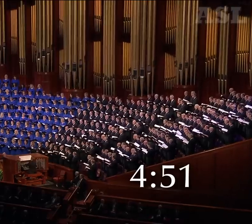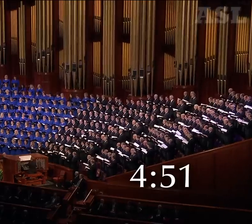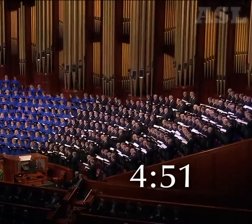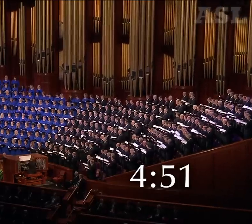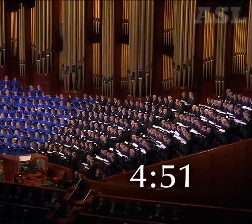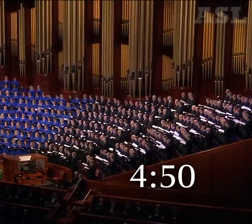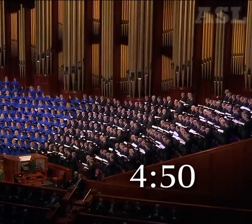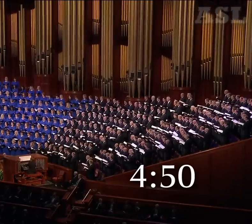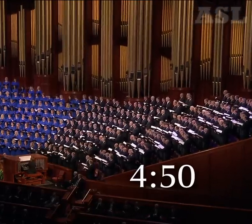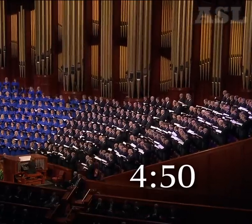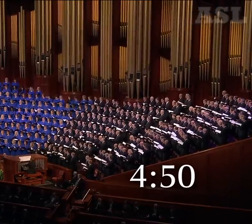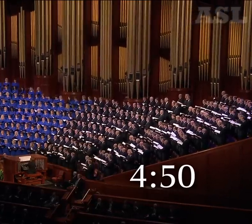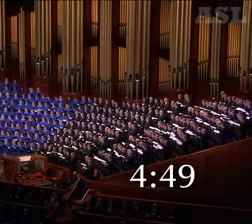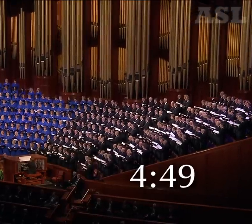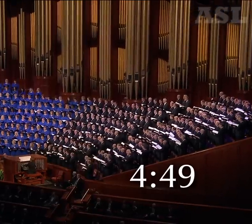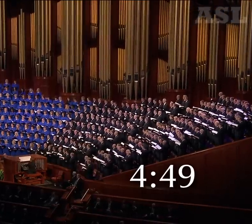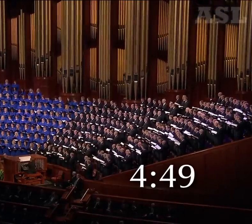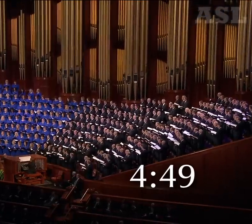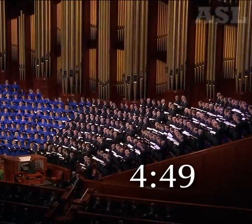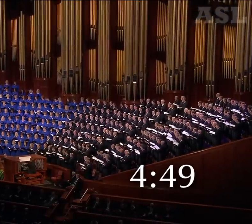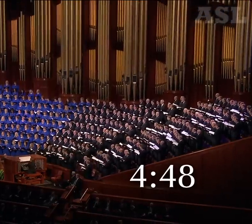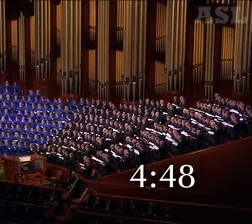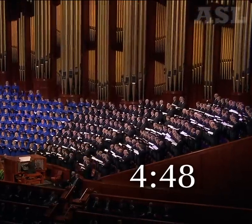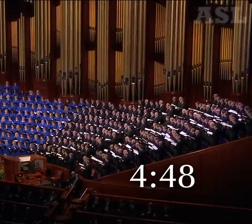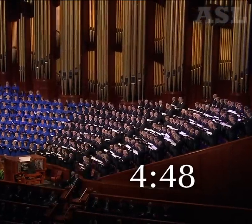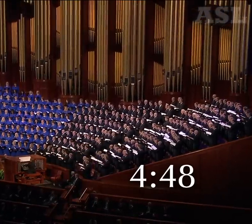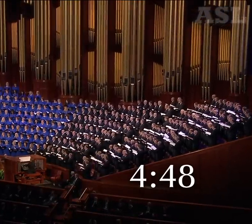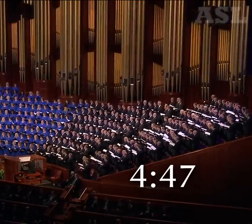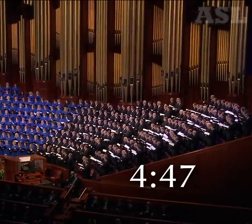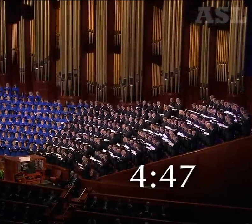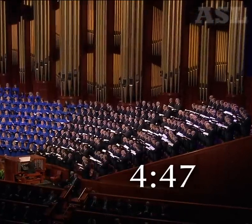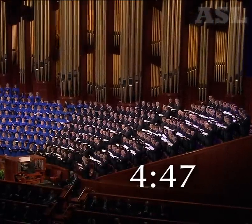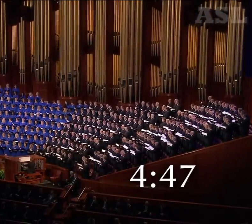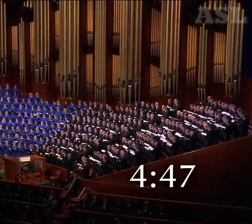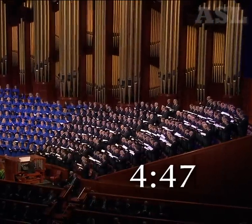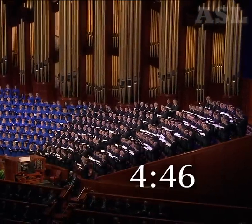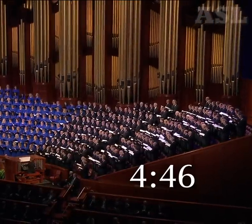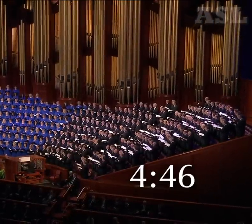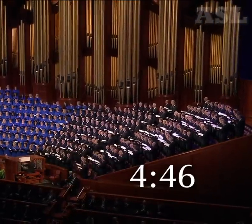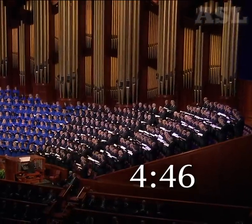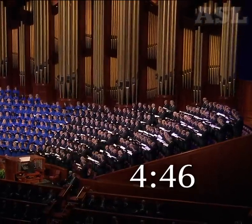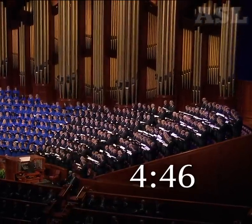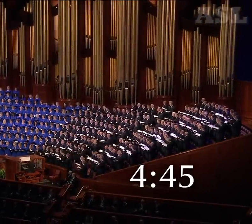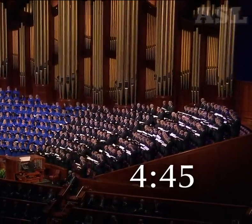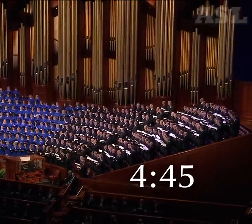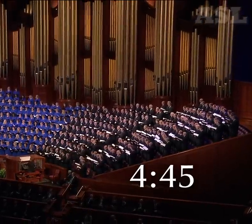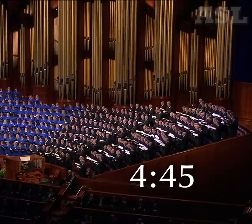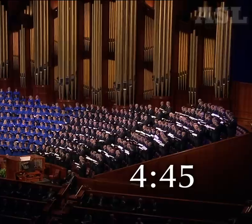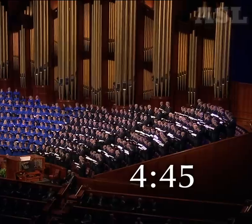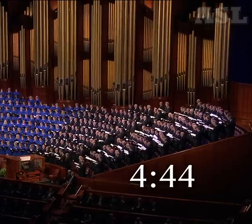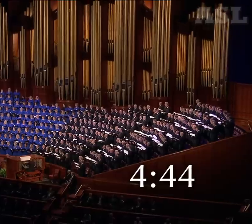THIS IS THE ENGLISH CLOSED CAPTION CHANNEL OF THE CHURCH OF JESUS CHRIST OF LATTER-DAY SAINTS.